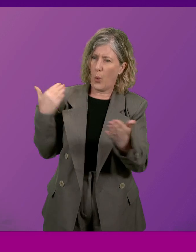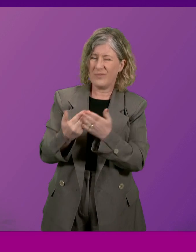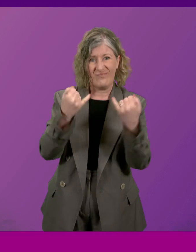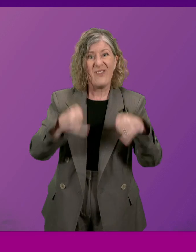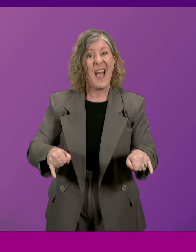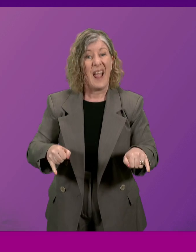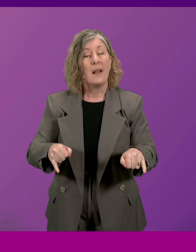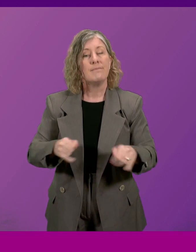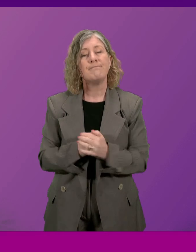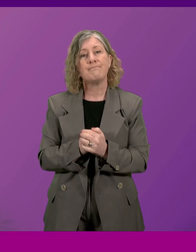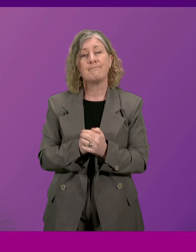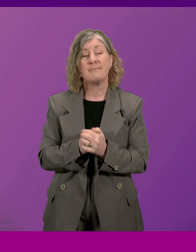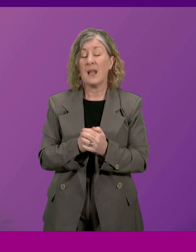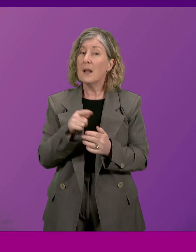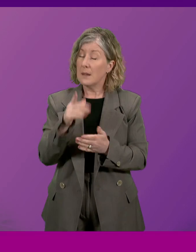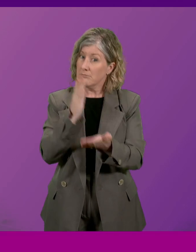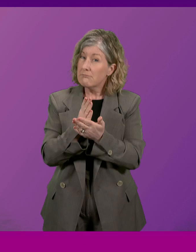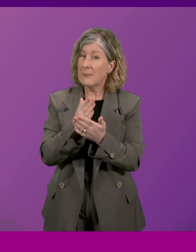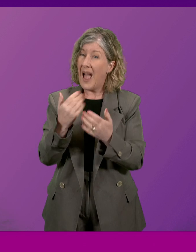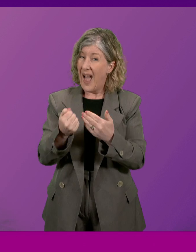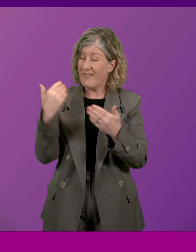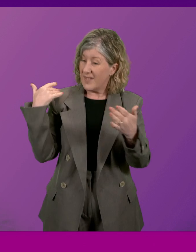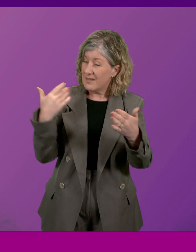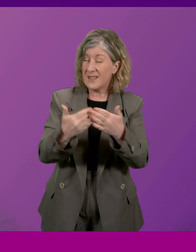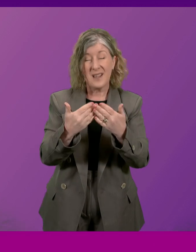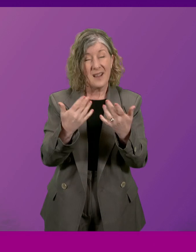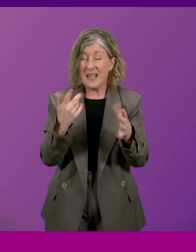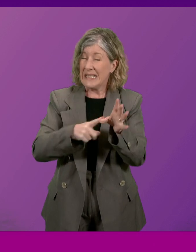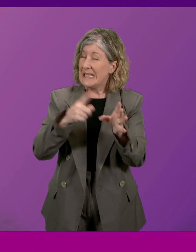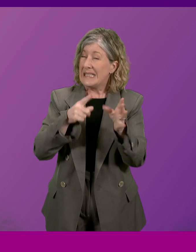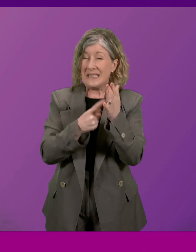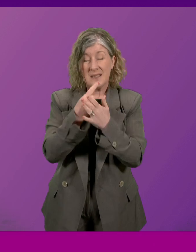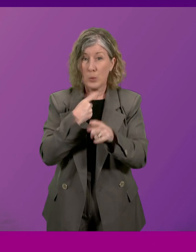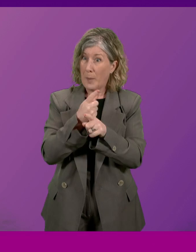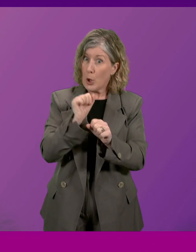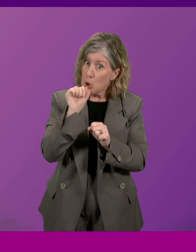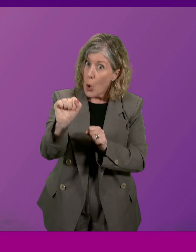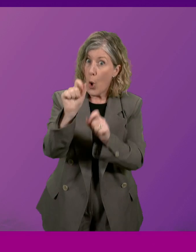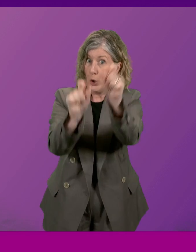The truth is that this crisis has been years in the making. I remind members that these are your constituents who I am talking about—children in your own